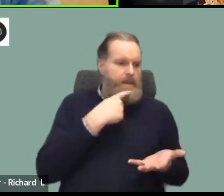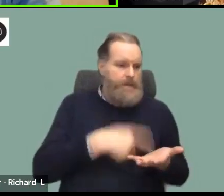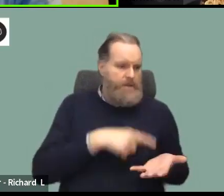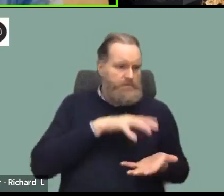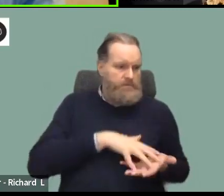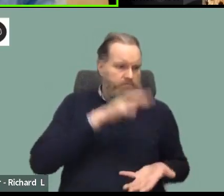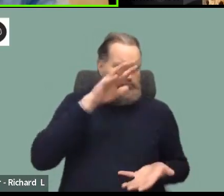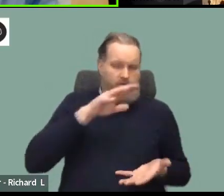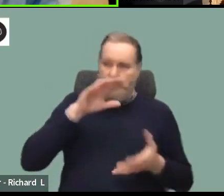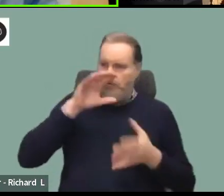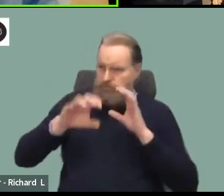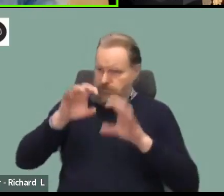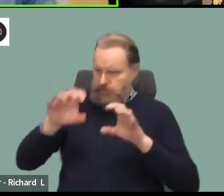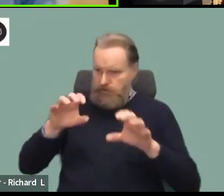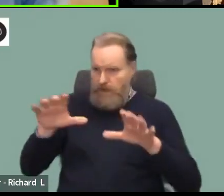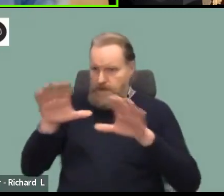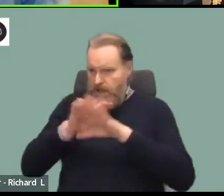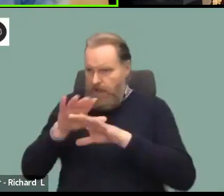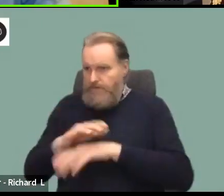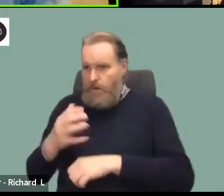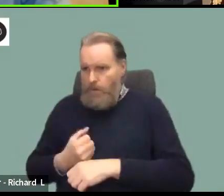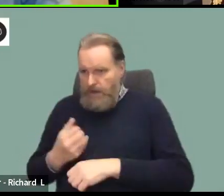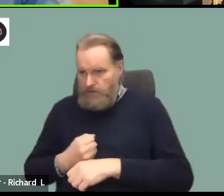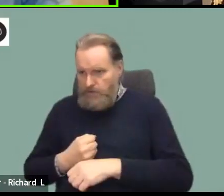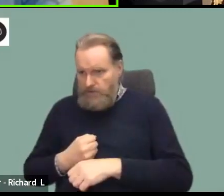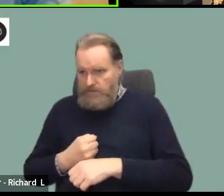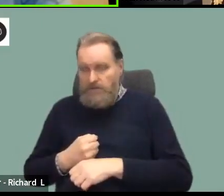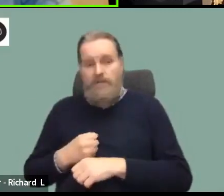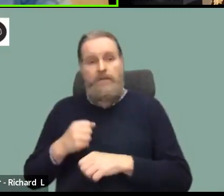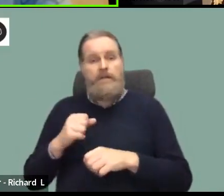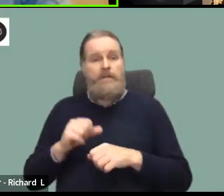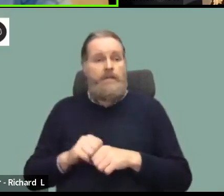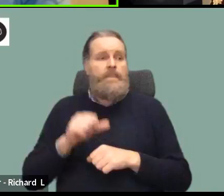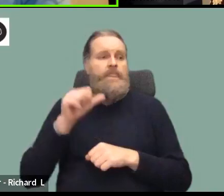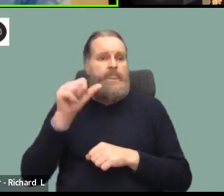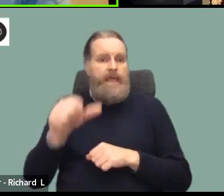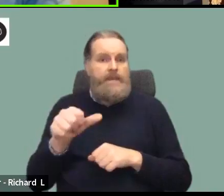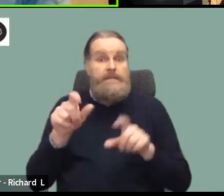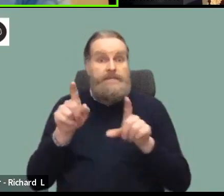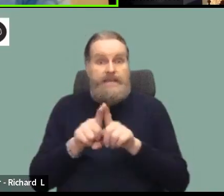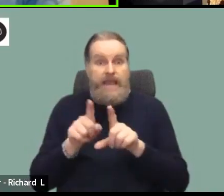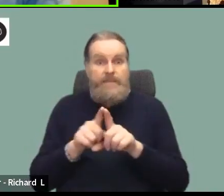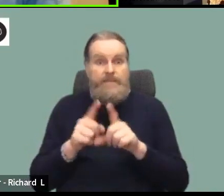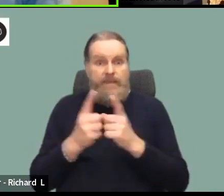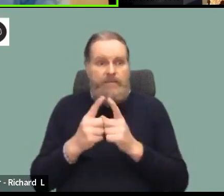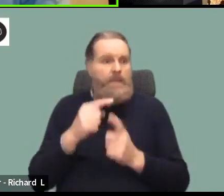them by using 4 million pounds from a central Union and raising more. and more And we then asked everyone to come out for one day straightforward come out for one day so for